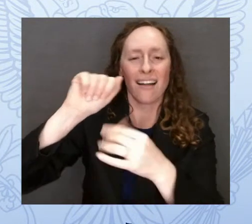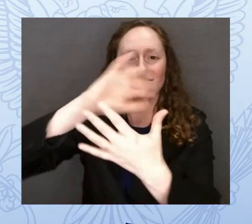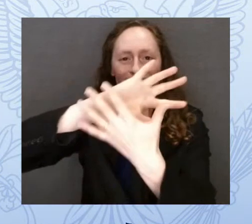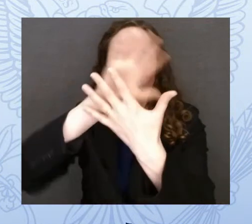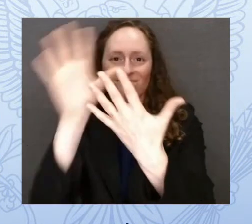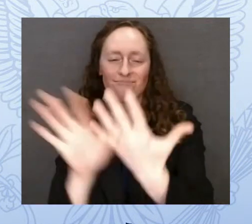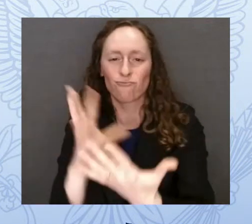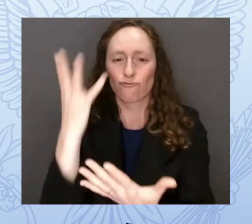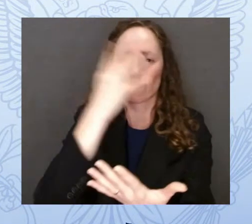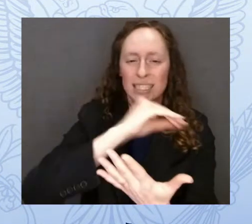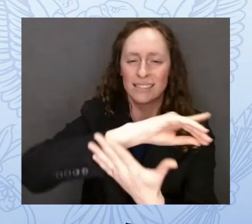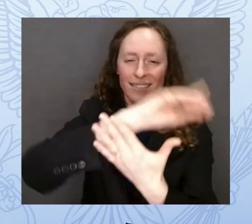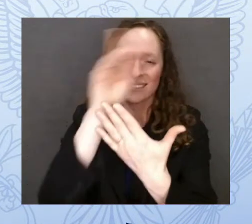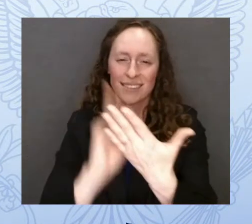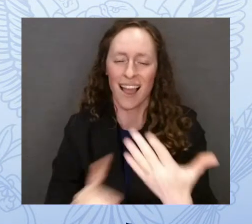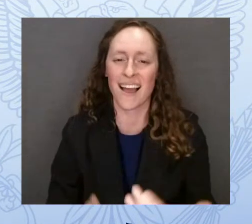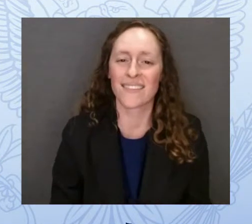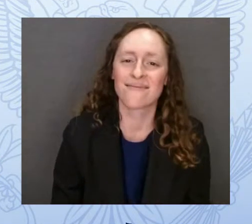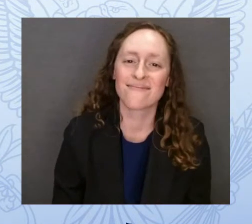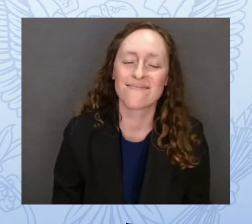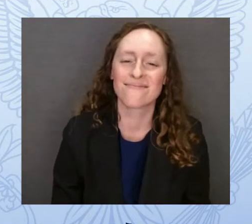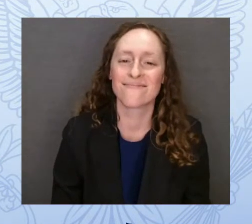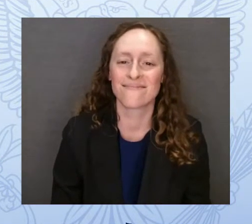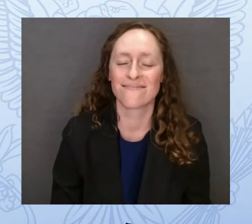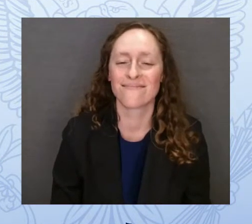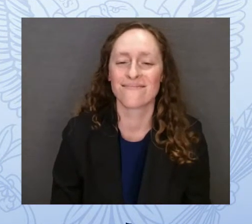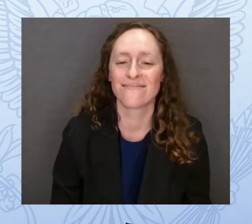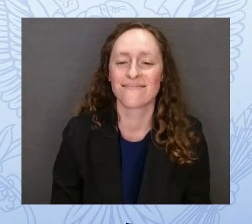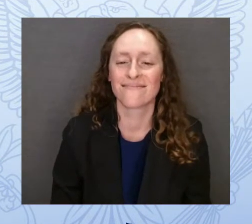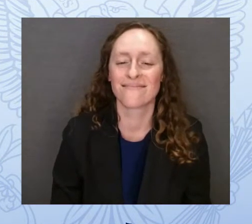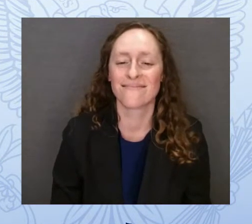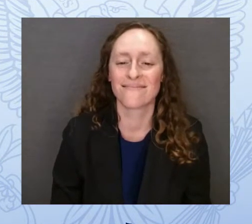by their flickering light, just visible in the fading sunlight.